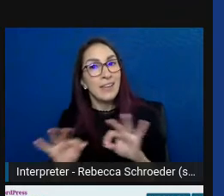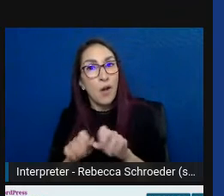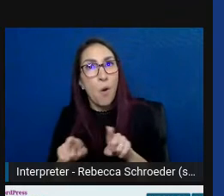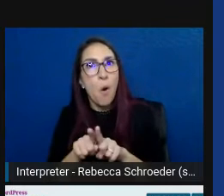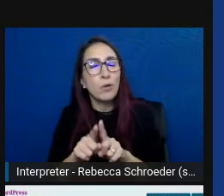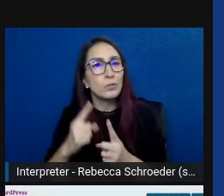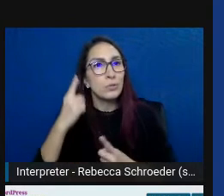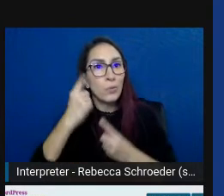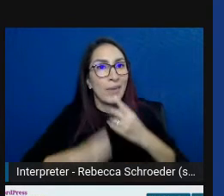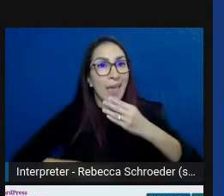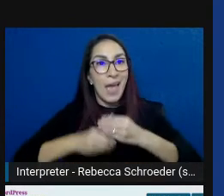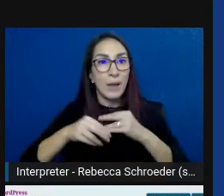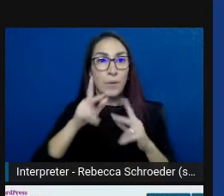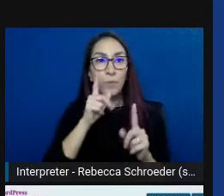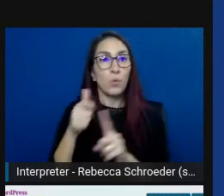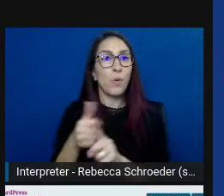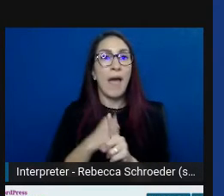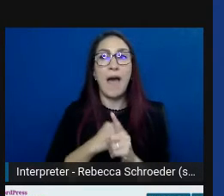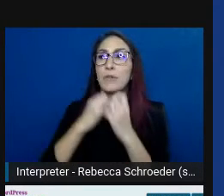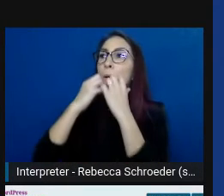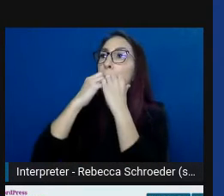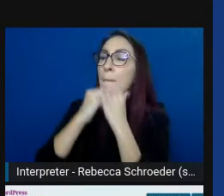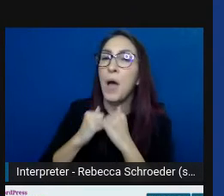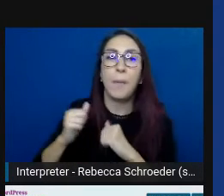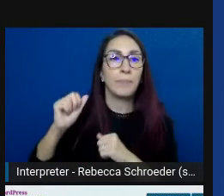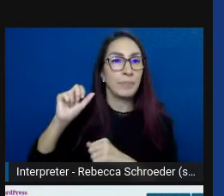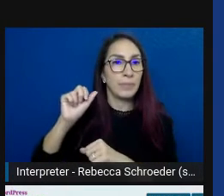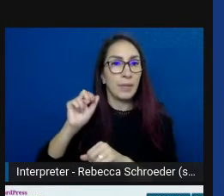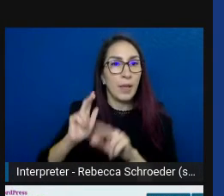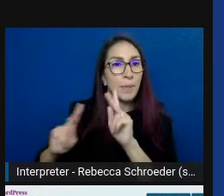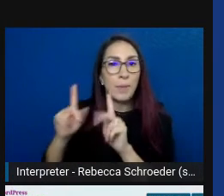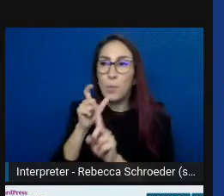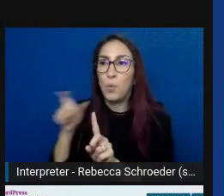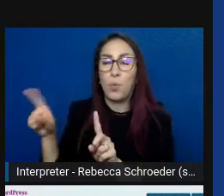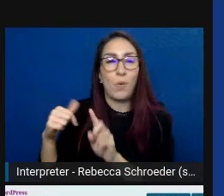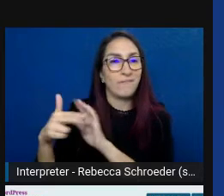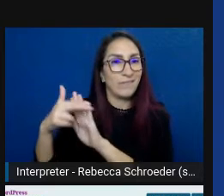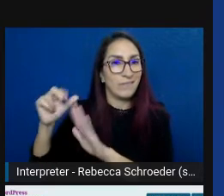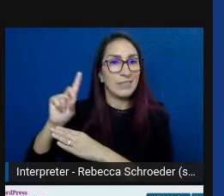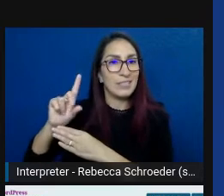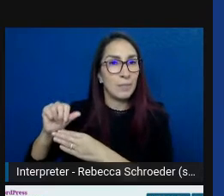who have disabled loved ones and the able-bodied allies and accomplices.